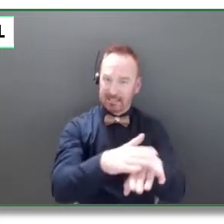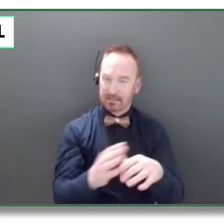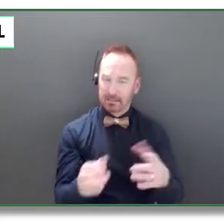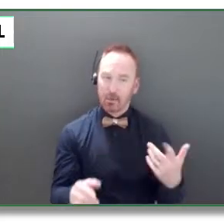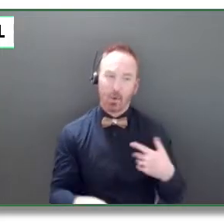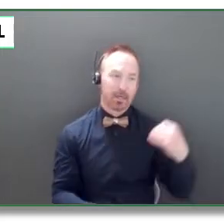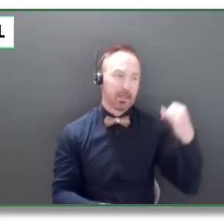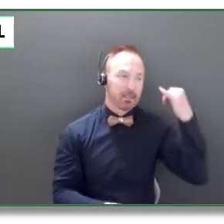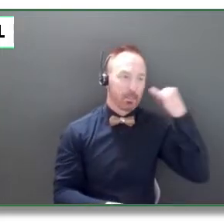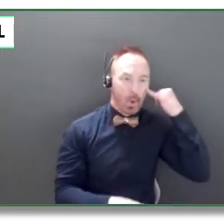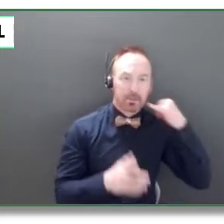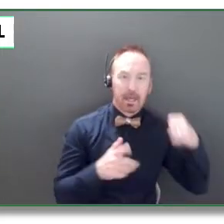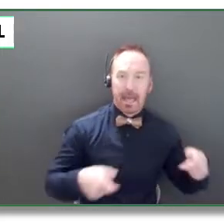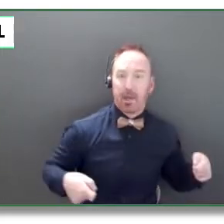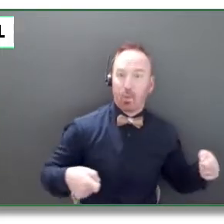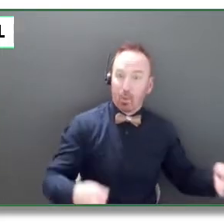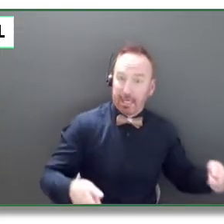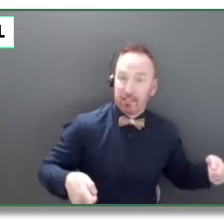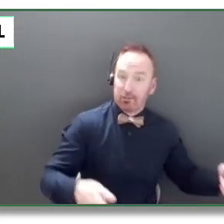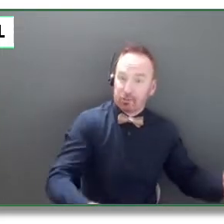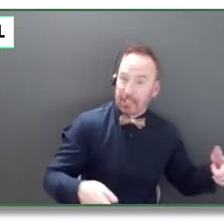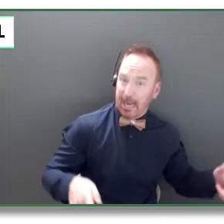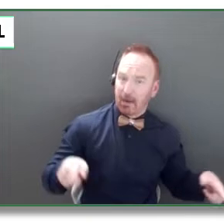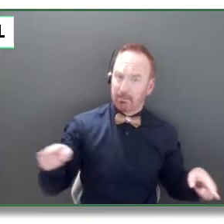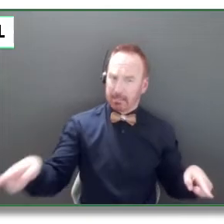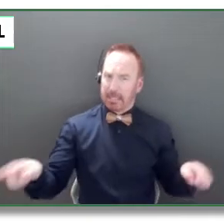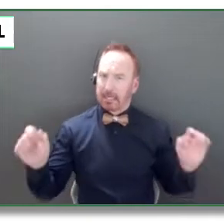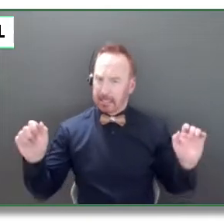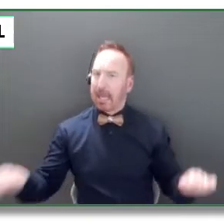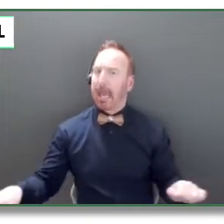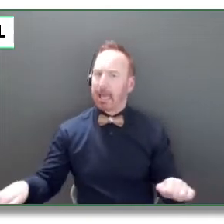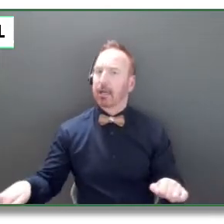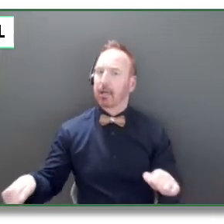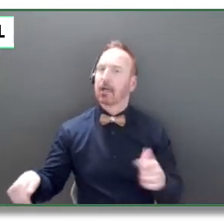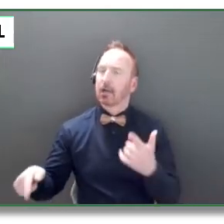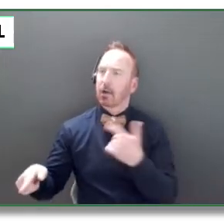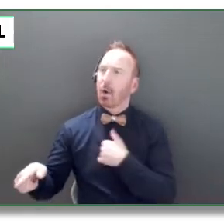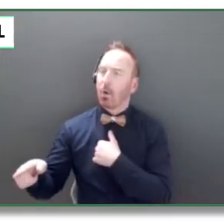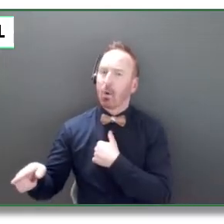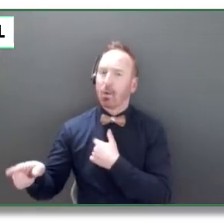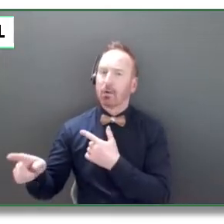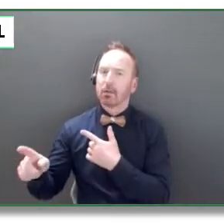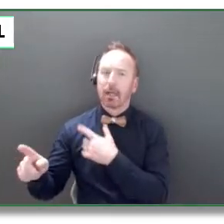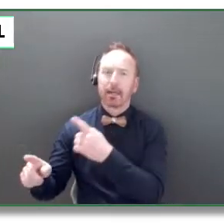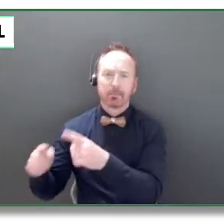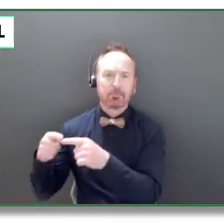wheelchair. So the most important part here is having the information available